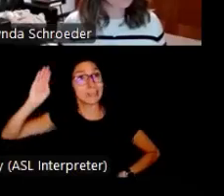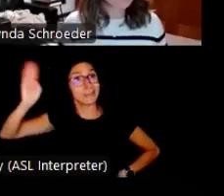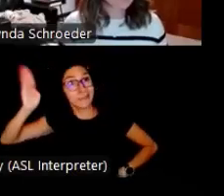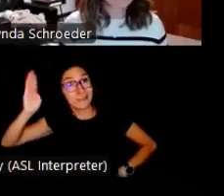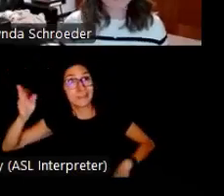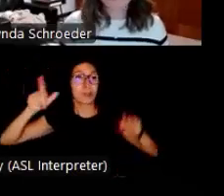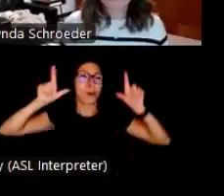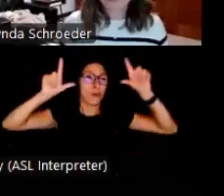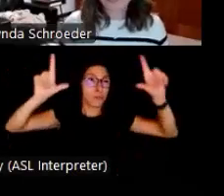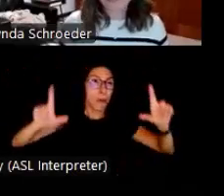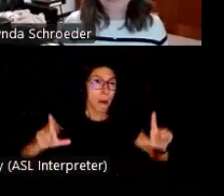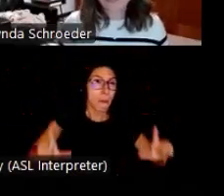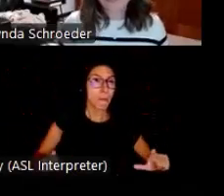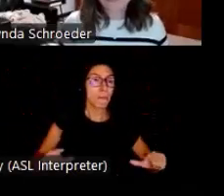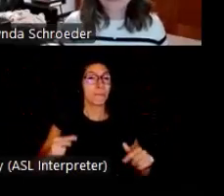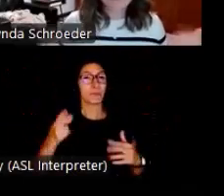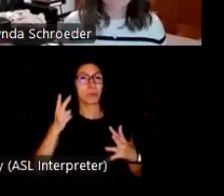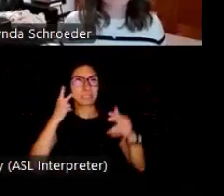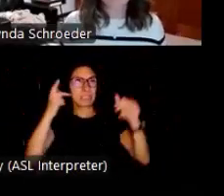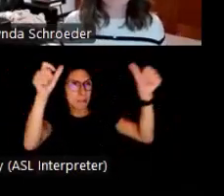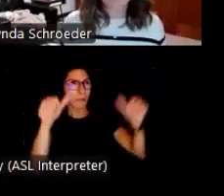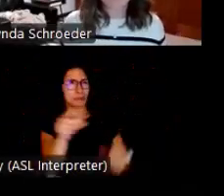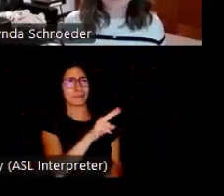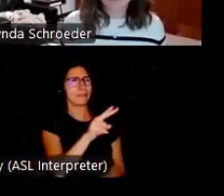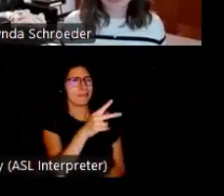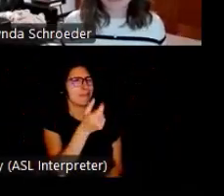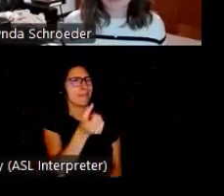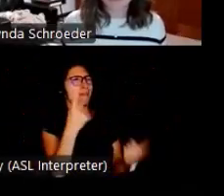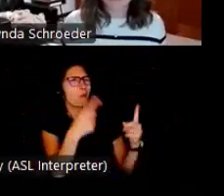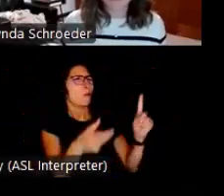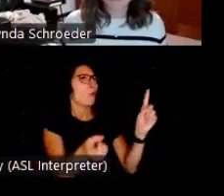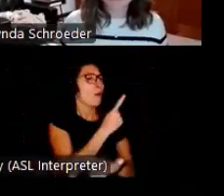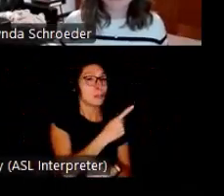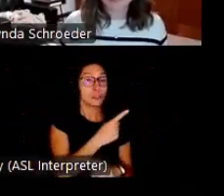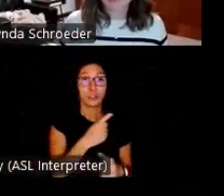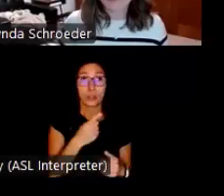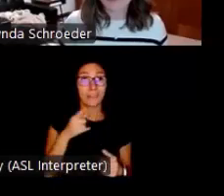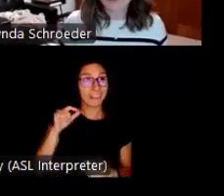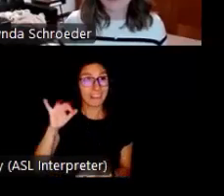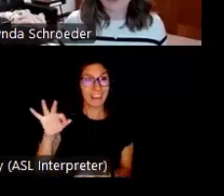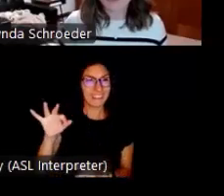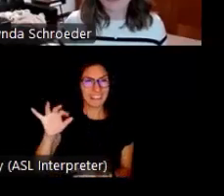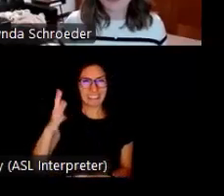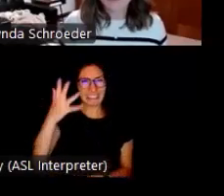And if that's the case, even if your research is fantastic, it's not going to be consumed.